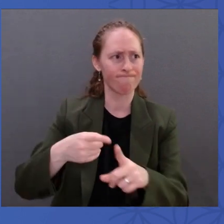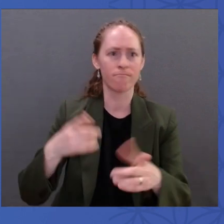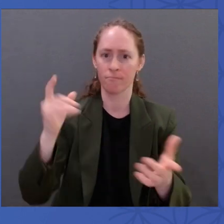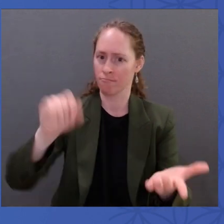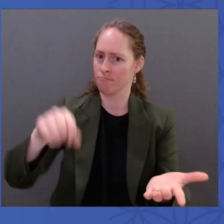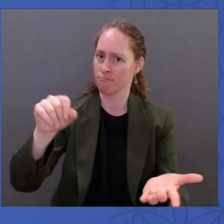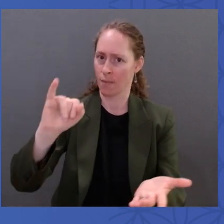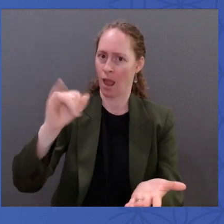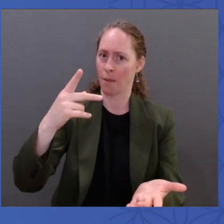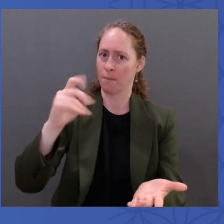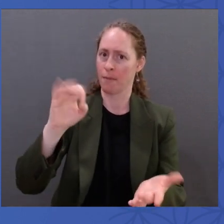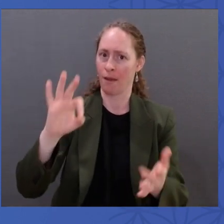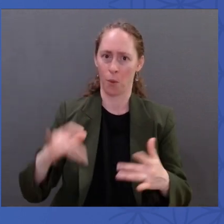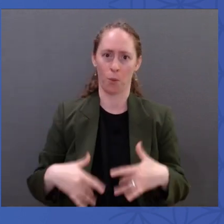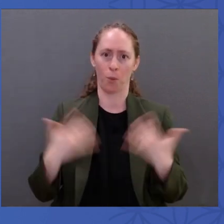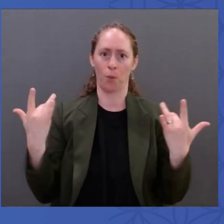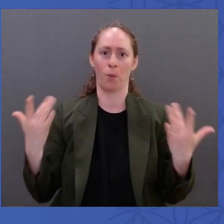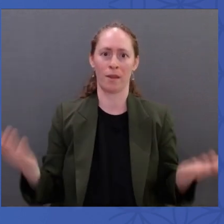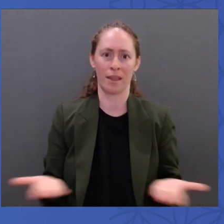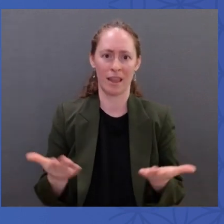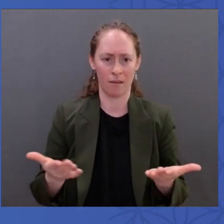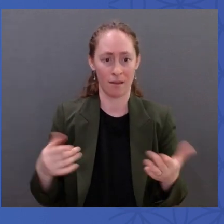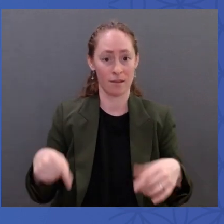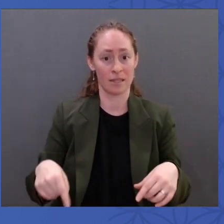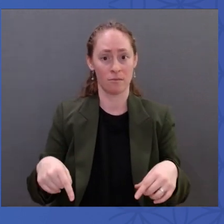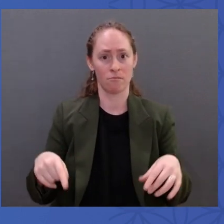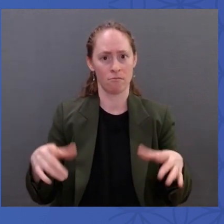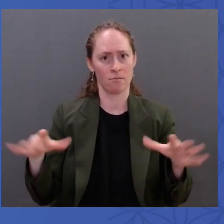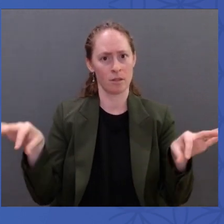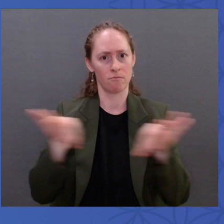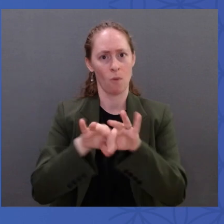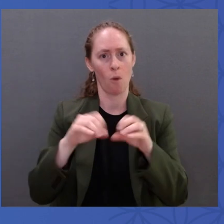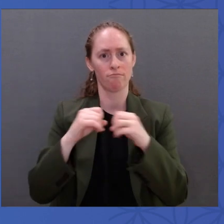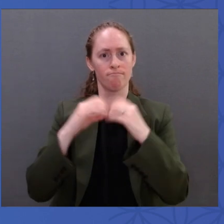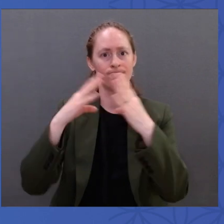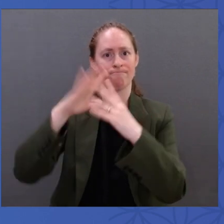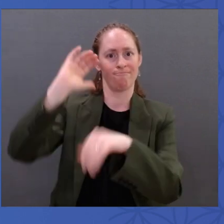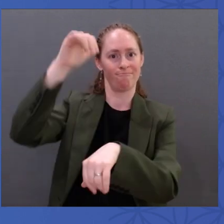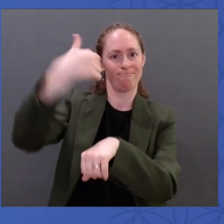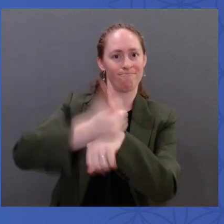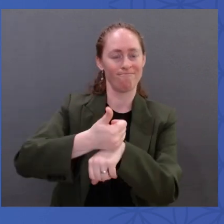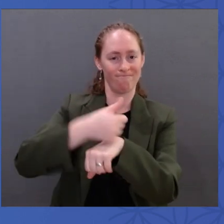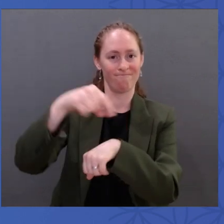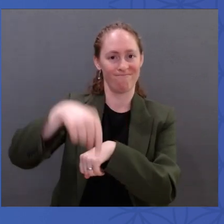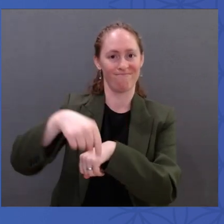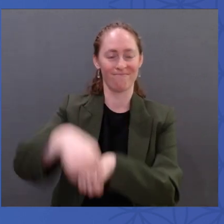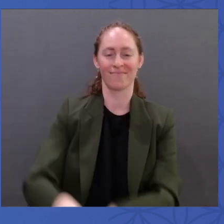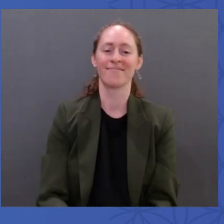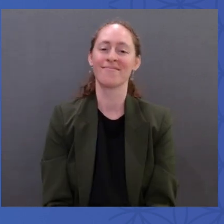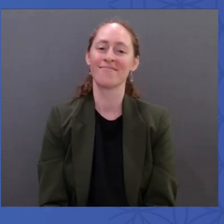for an adjustment of our growth model and economic linkages towards greater sustainability and resilience.